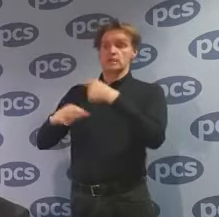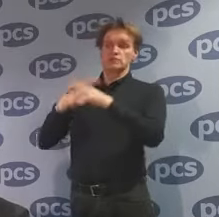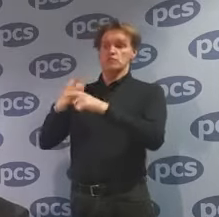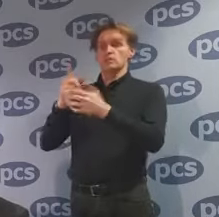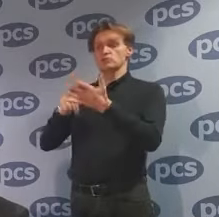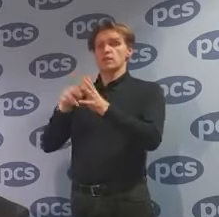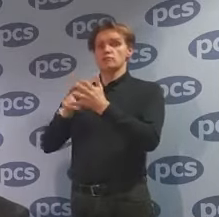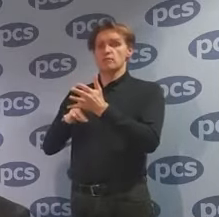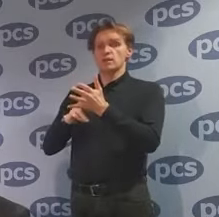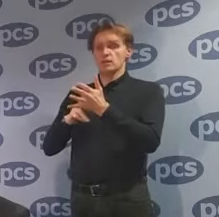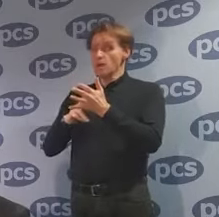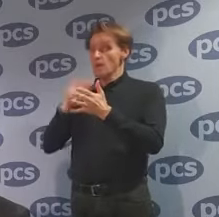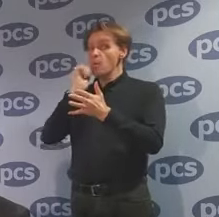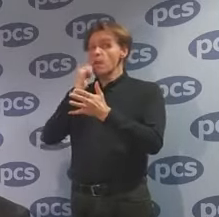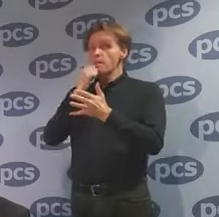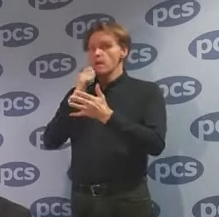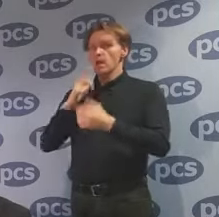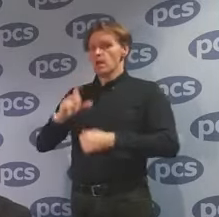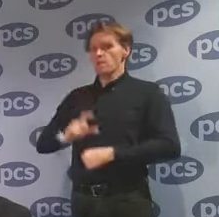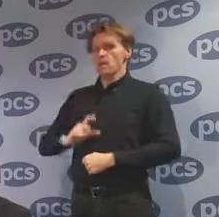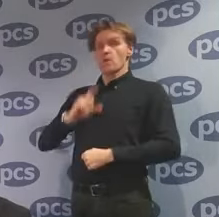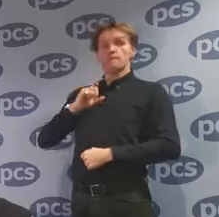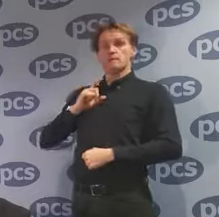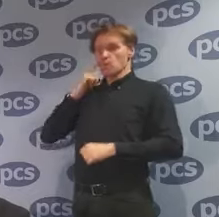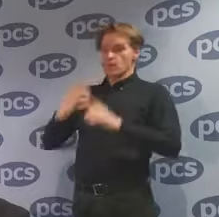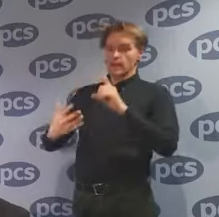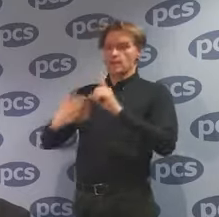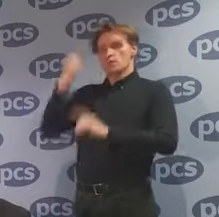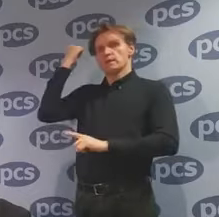confident that we can win it and actually win a pay campaign. Thanks Mark